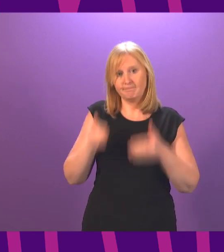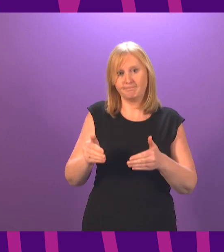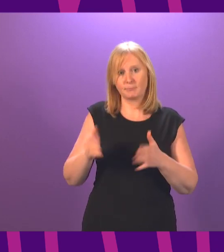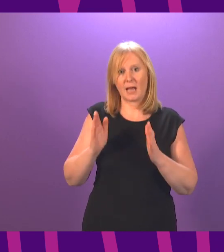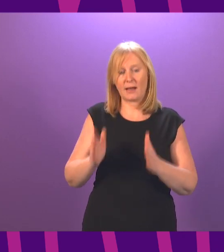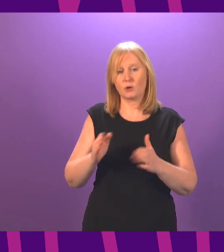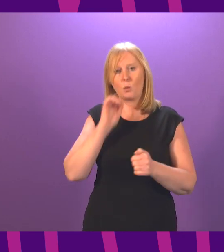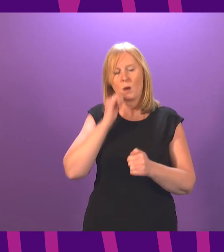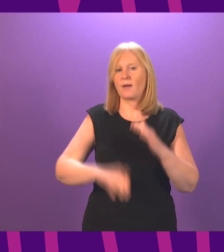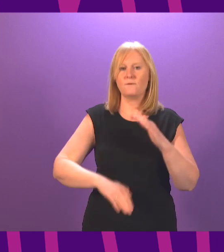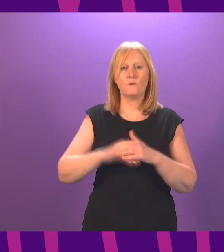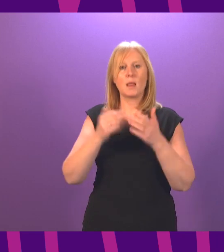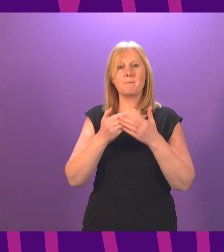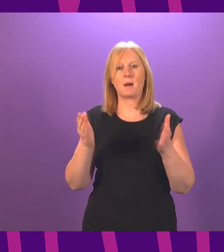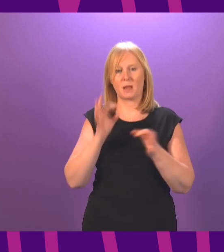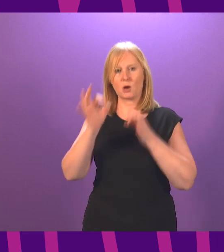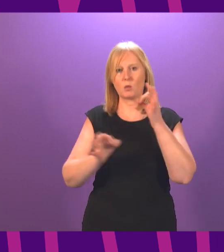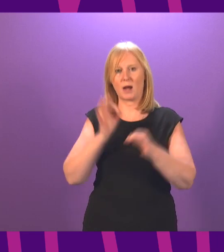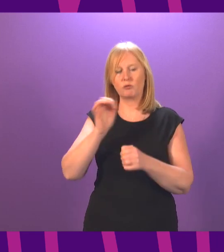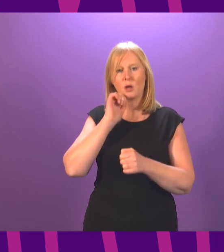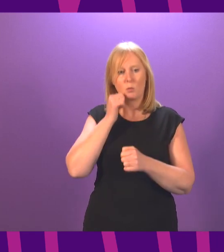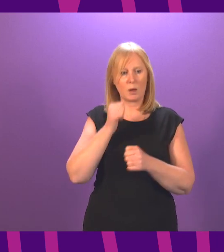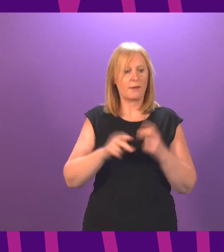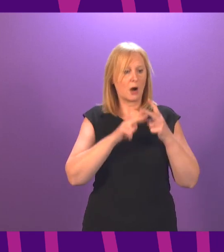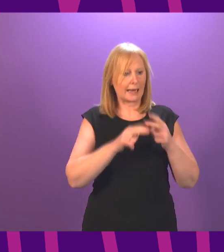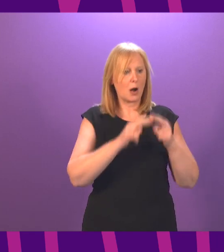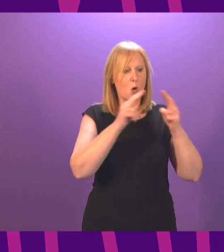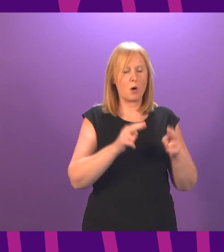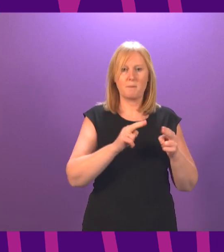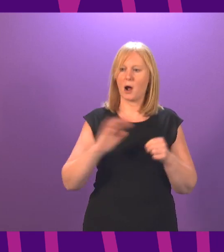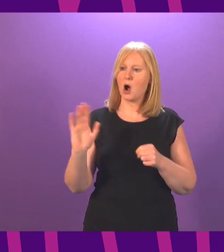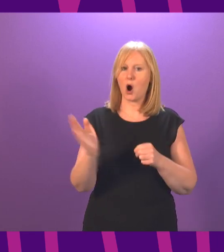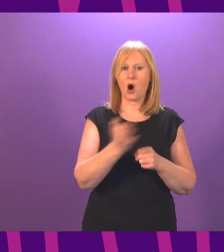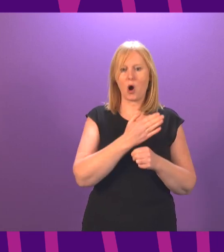There will be a full public inquiry into not just care homes but all aspects of the handling